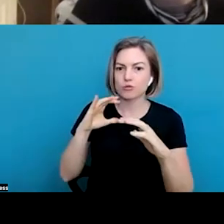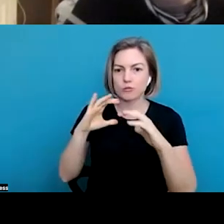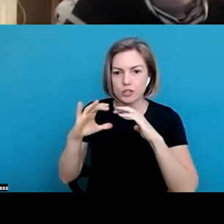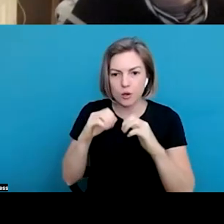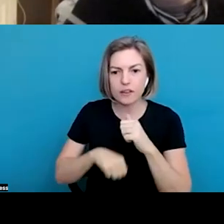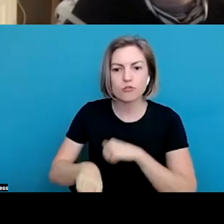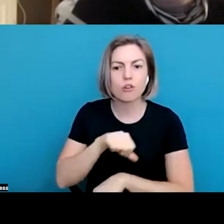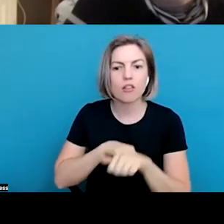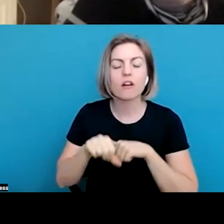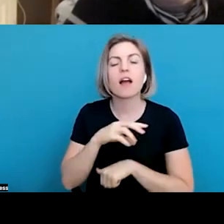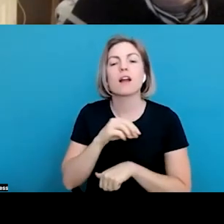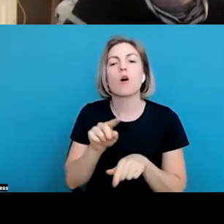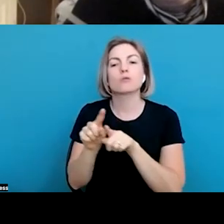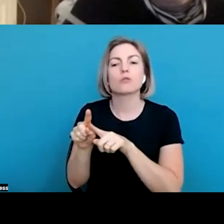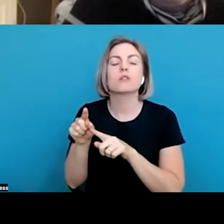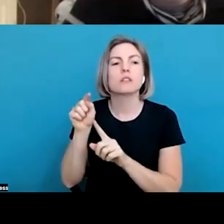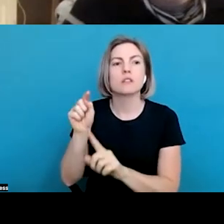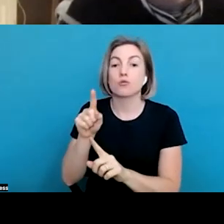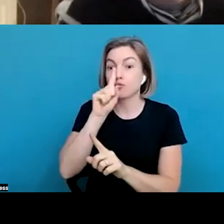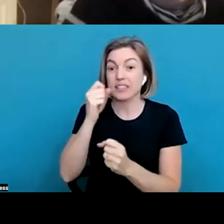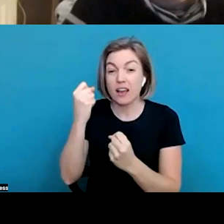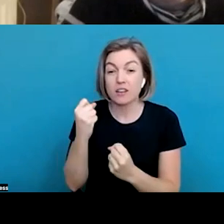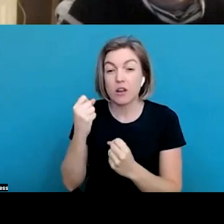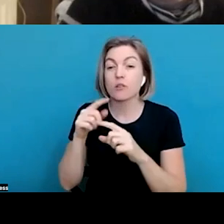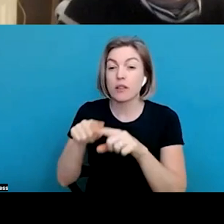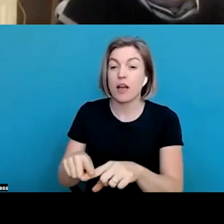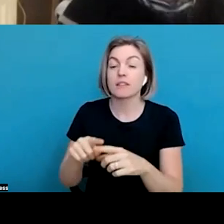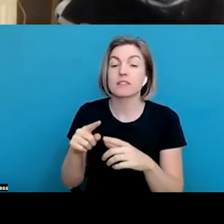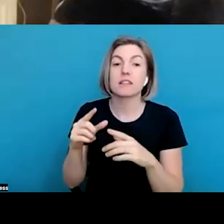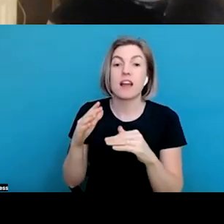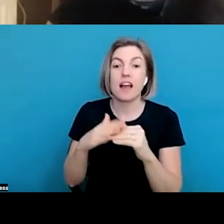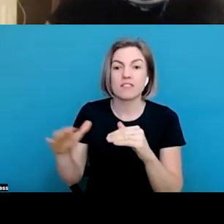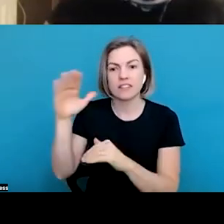And of course this heavily relies on the advance of the hardware technology as well.